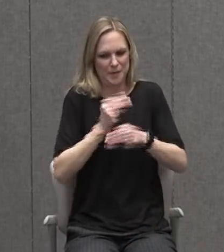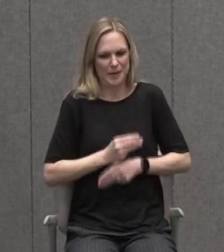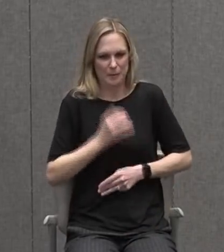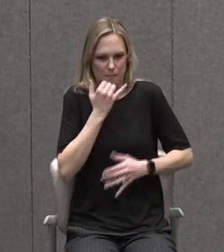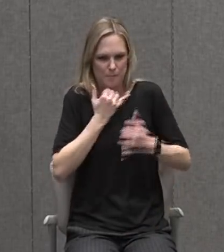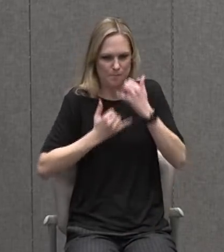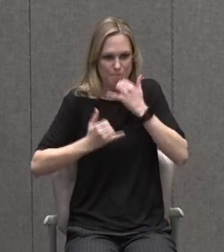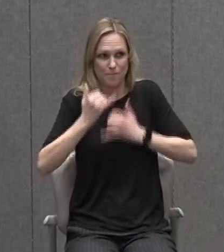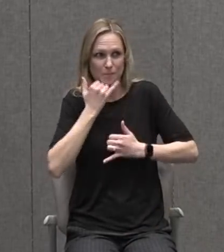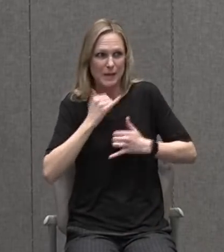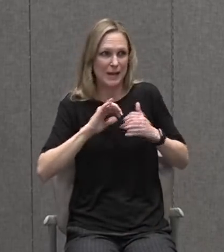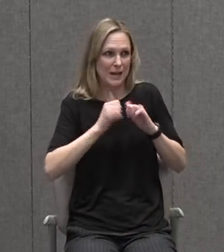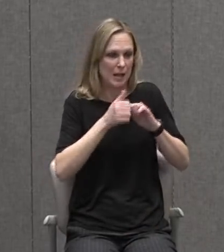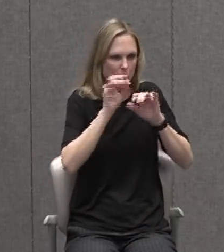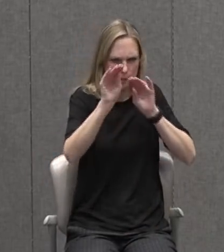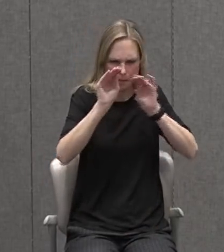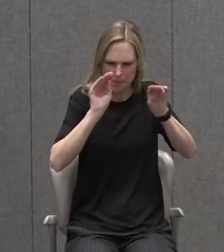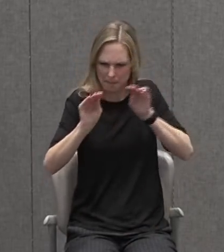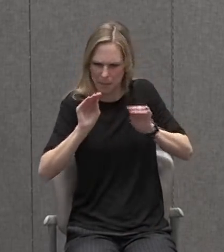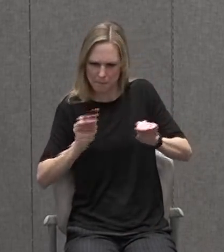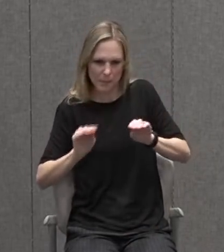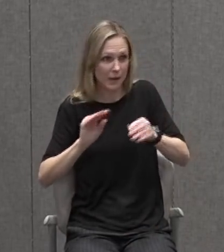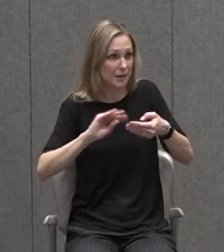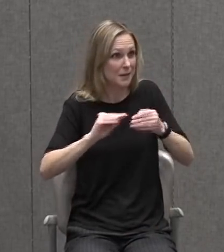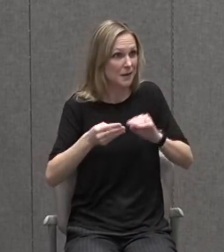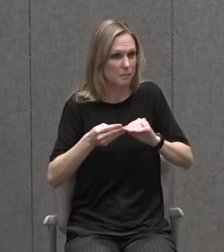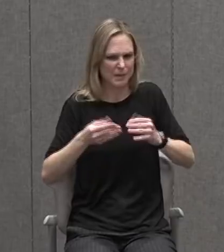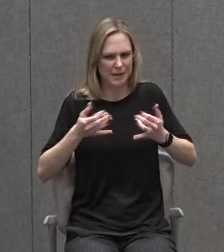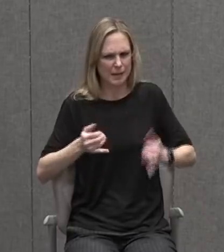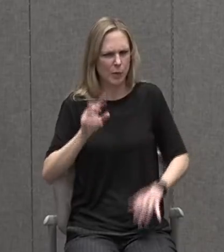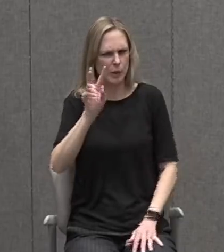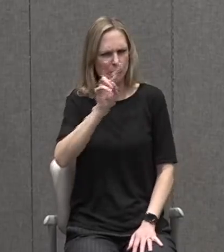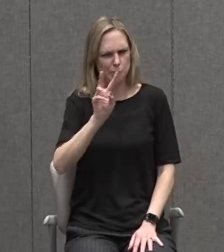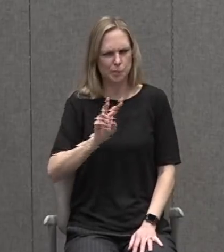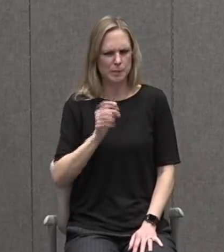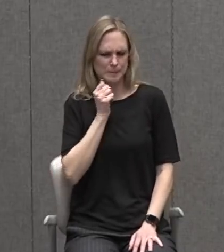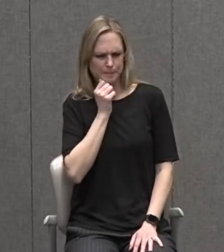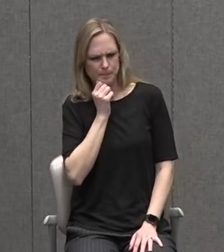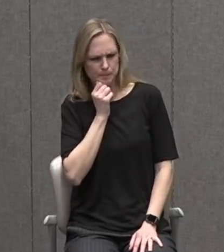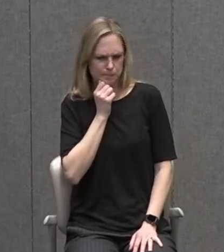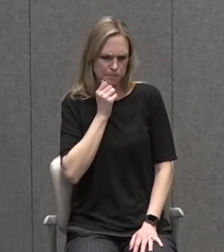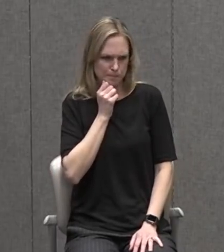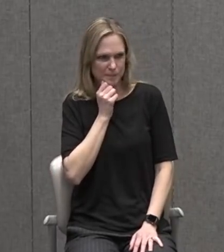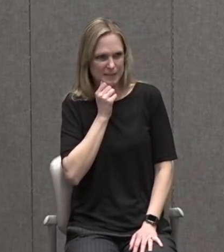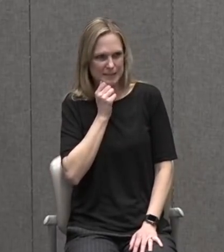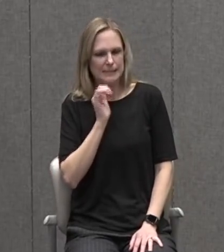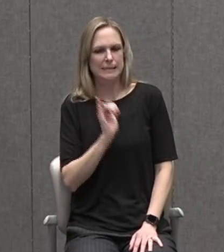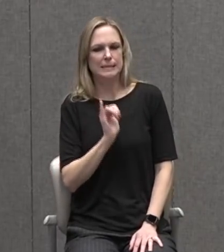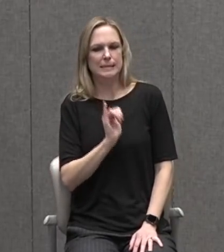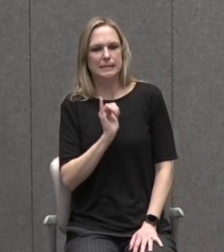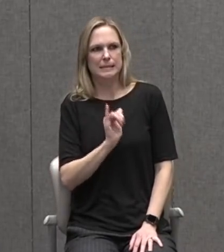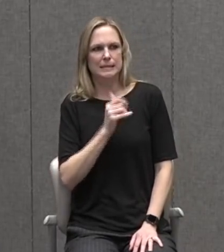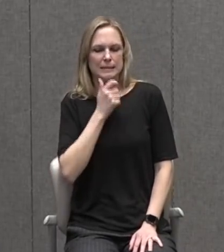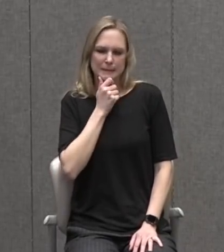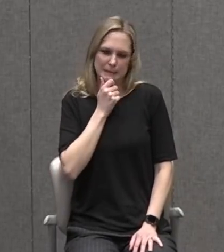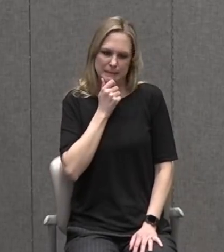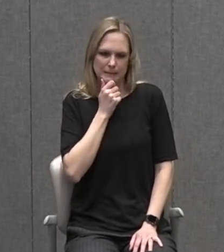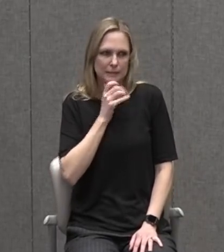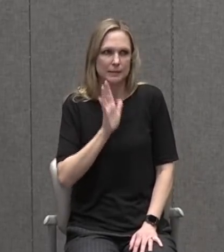and where I placed my digits. Because now that I'm looking at it, I'm thinking, oh, I know something,